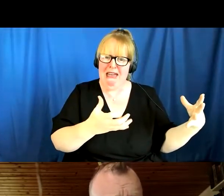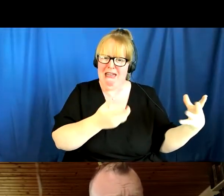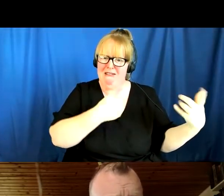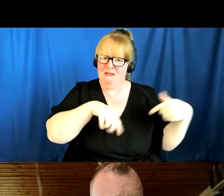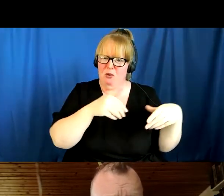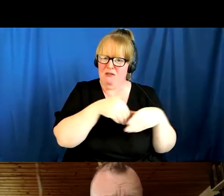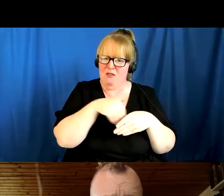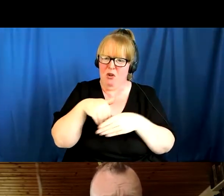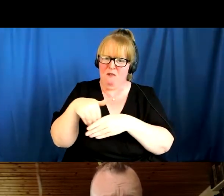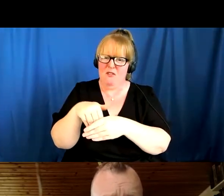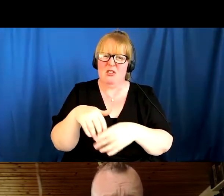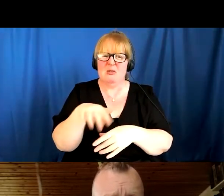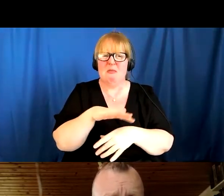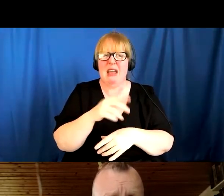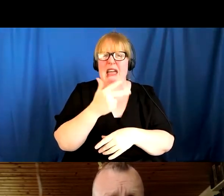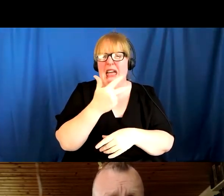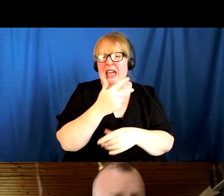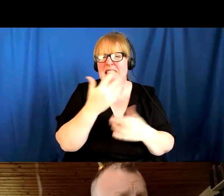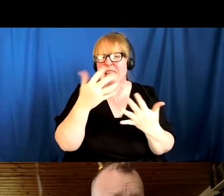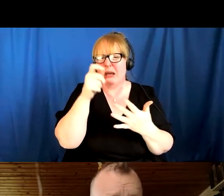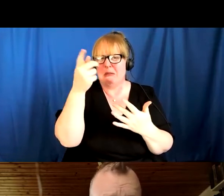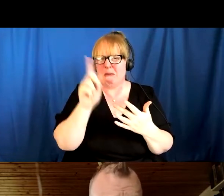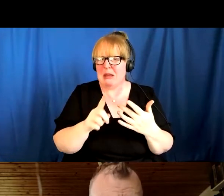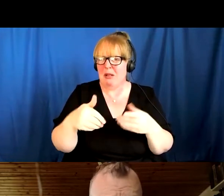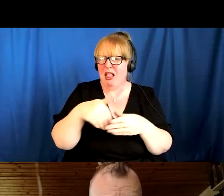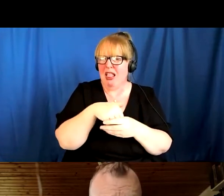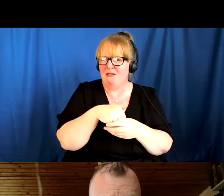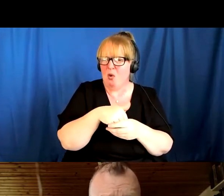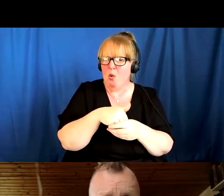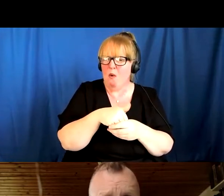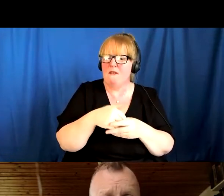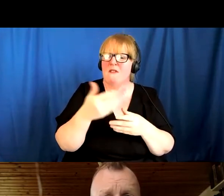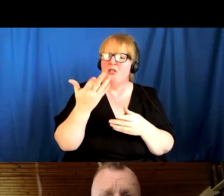we worked with about 8 to 10 people from St. Ives, most of them were not tech savvy at all.